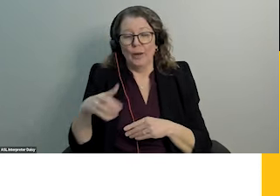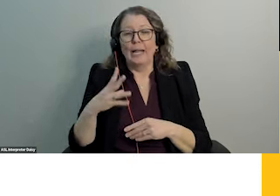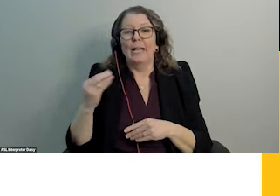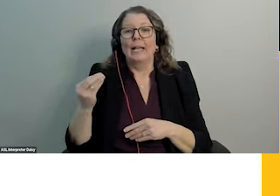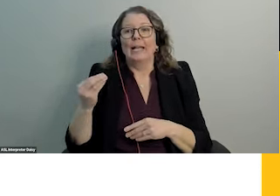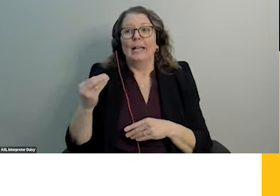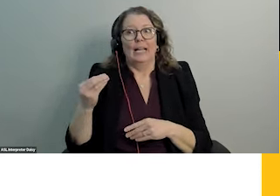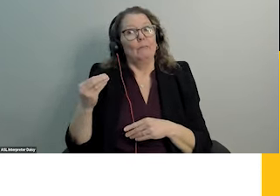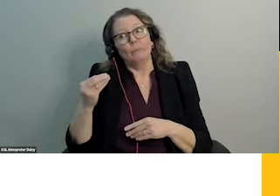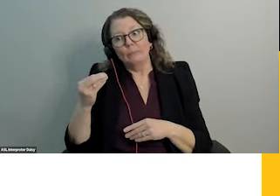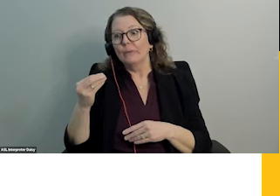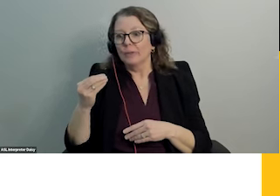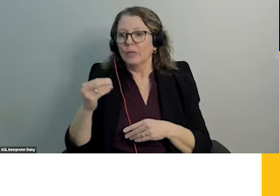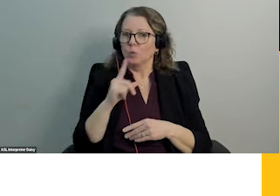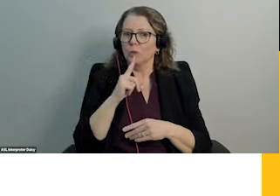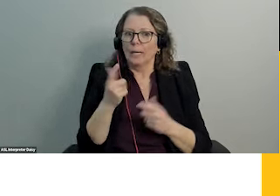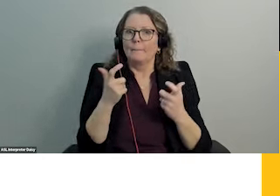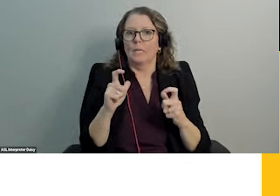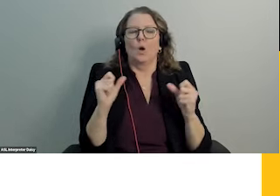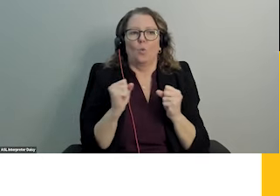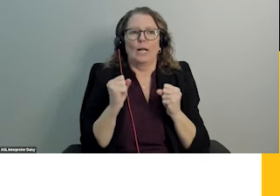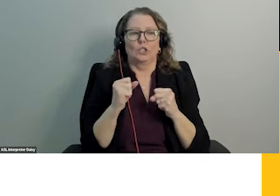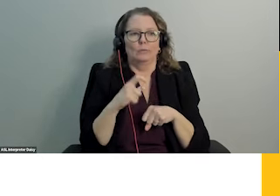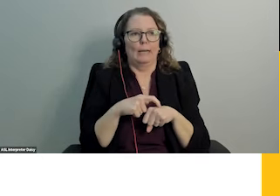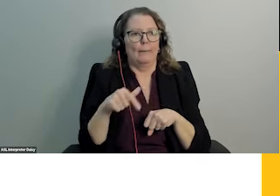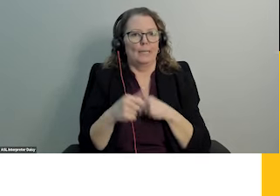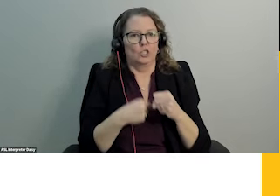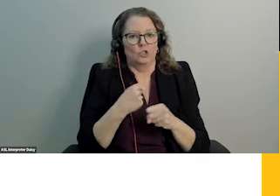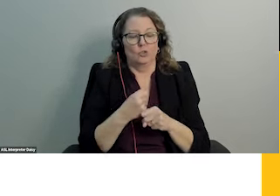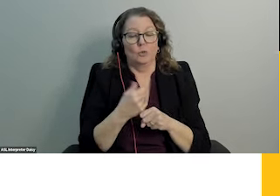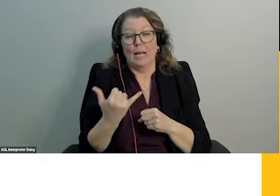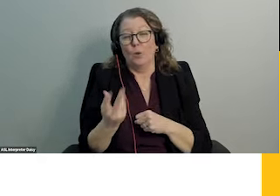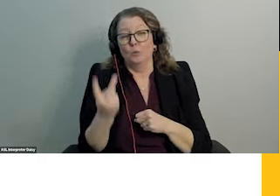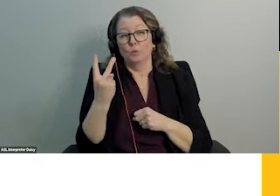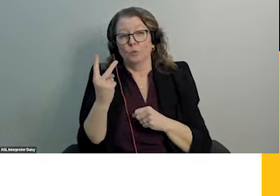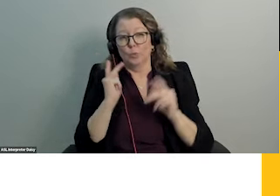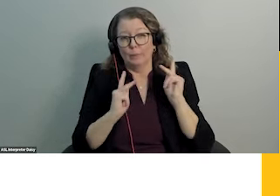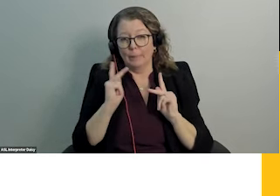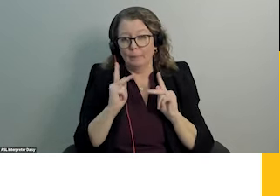we've had a really big winter this year, and I know two people right now who are stuck at home